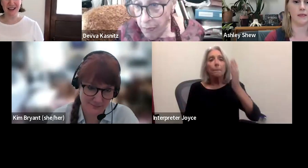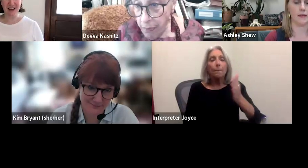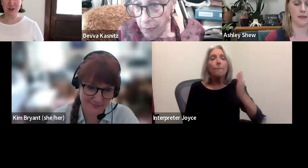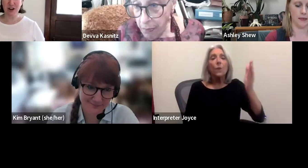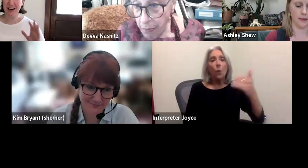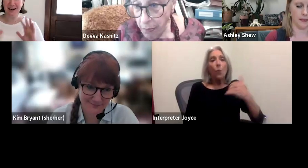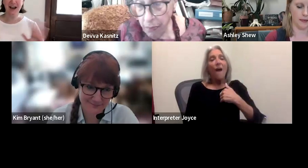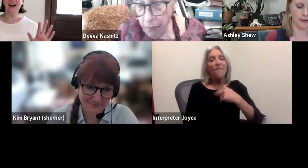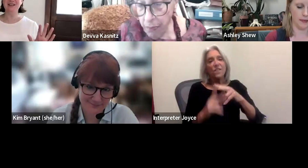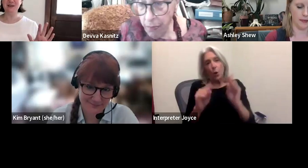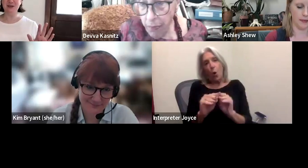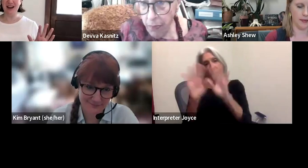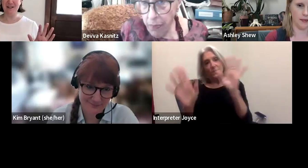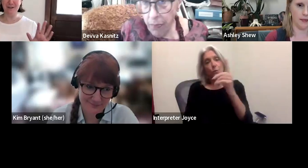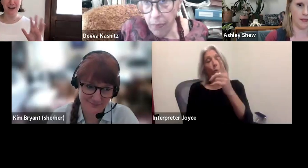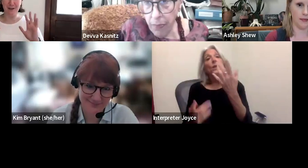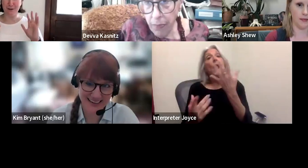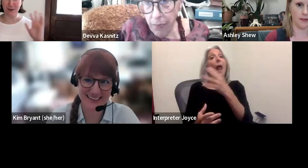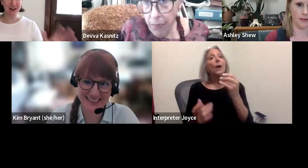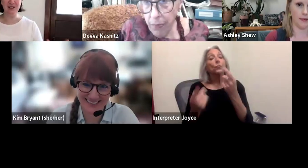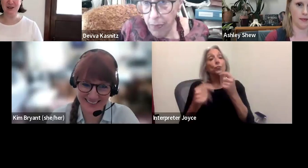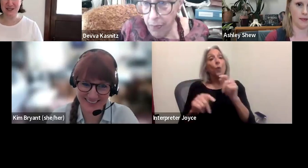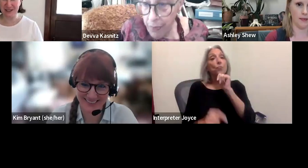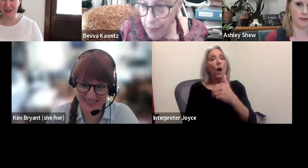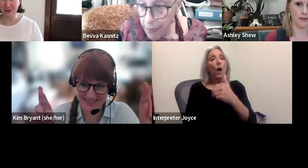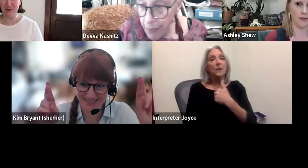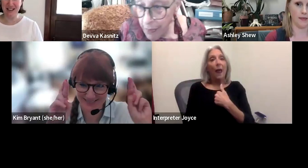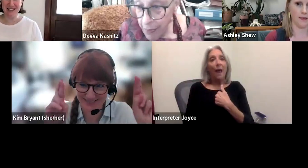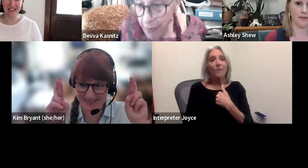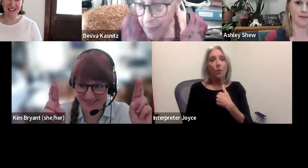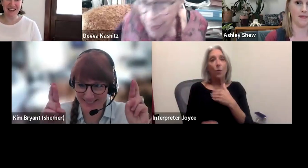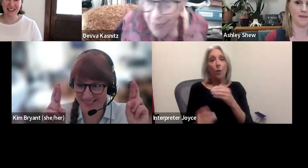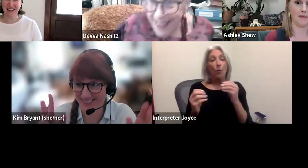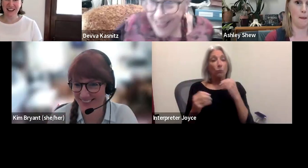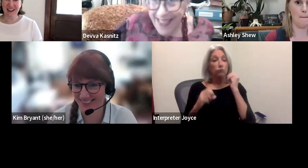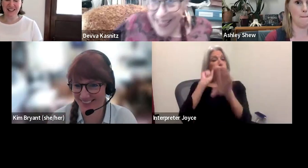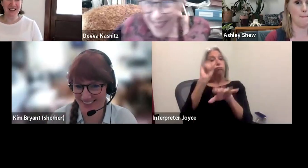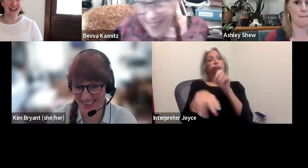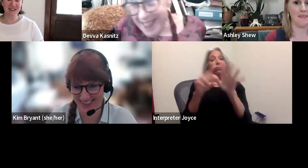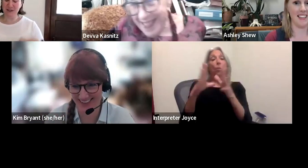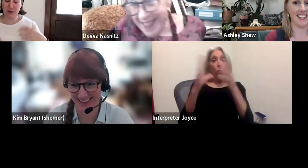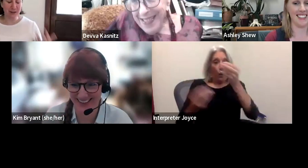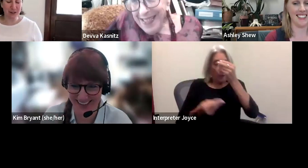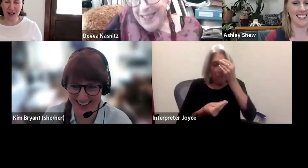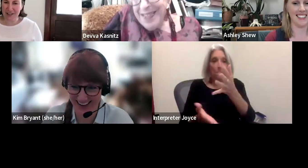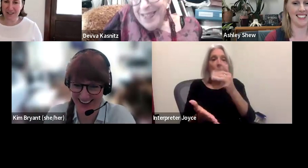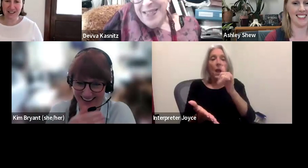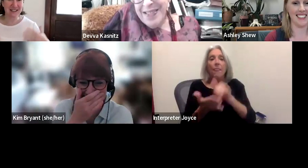and trying not to have a fire hose of information. That is great for all of us.